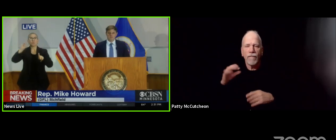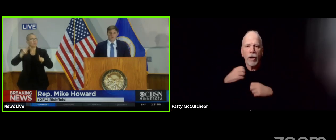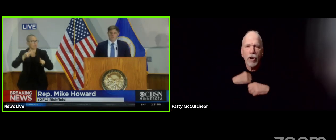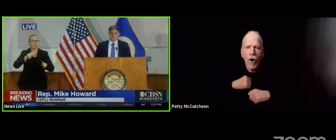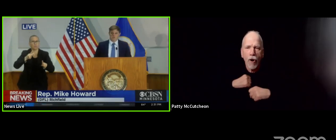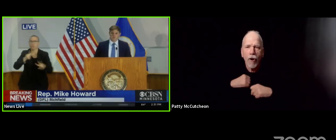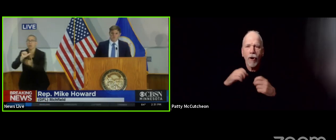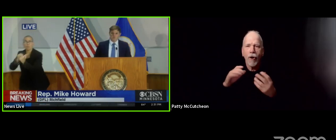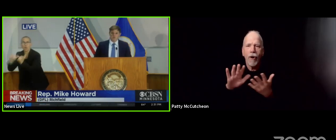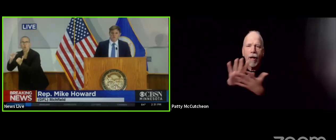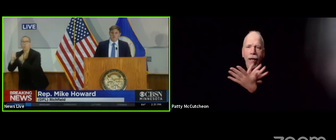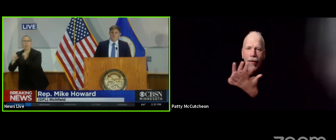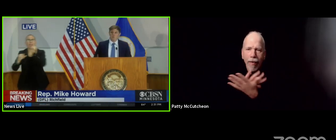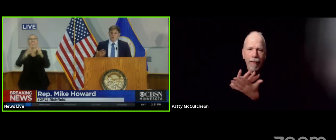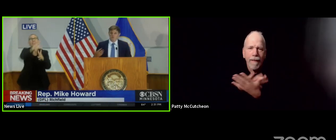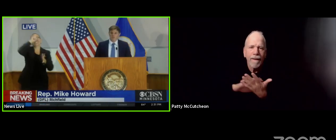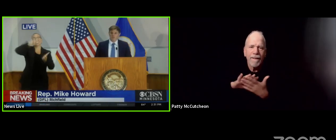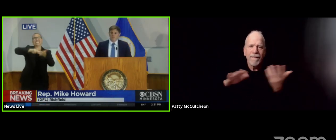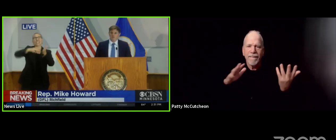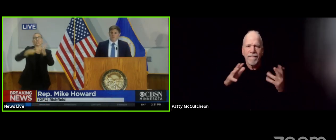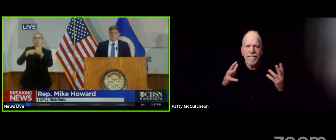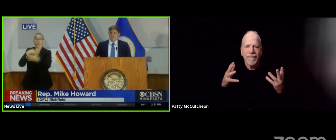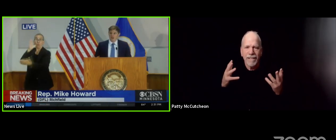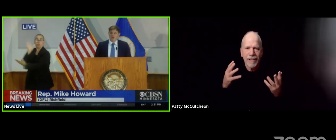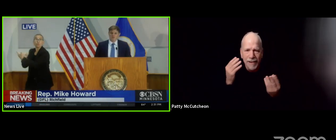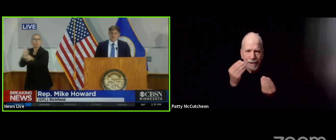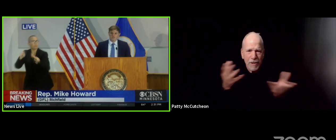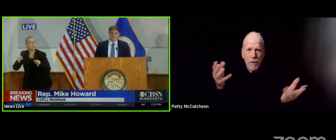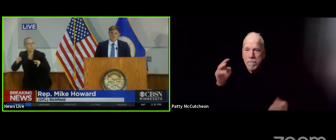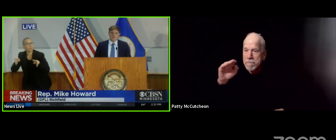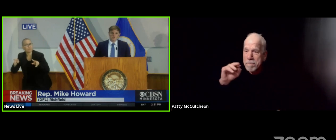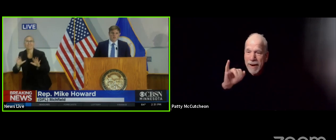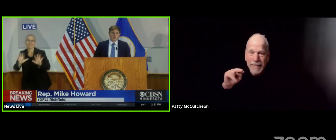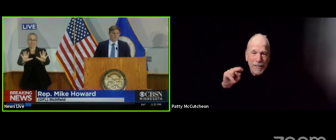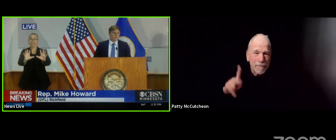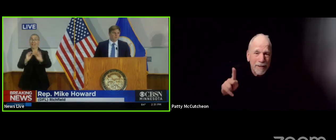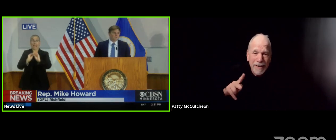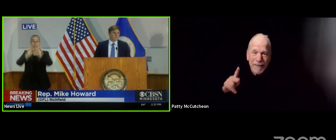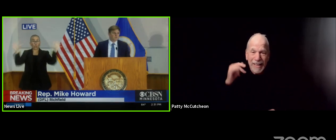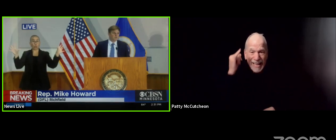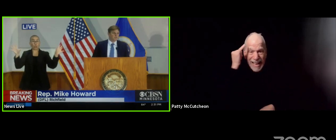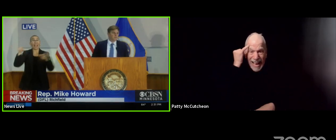OUT TO MINNESOTANS THAT IF YOU OR A FAMILY MEMBER IS IN DIRE NEED OF INSULIN, THIS LAW IS ON THE BOOKS AND YOU CAN USE IT